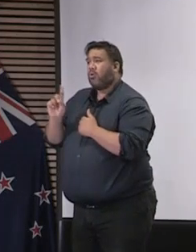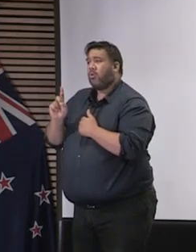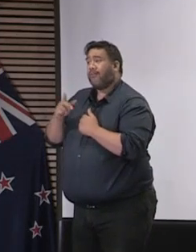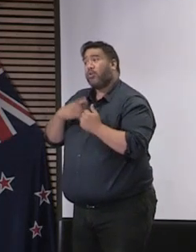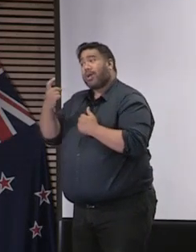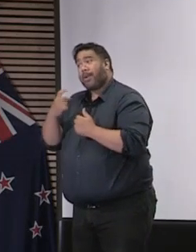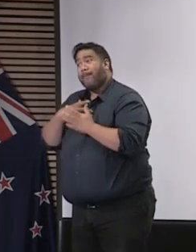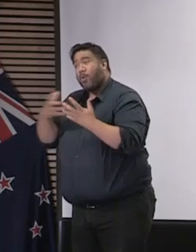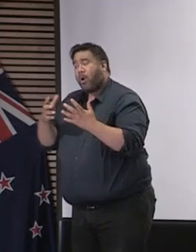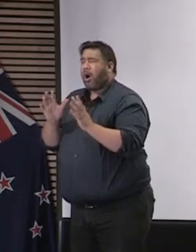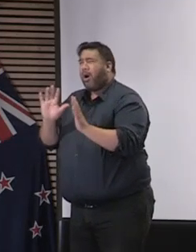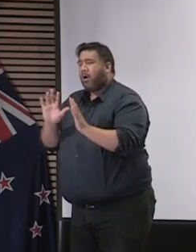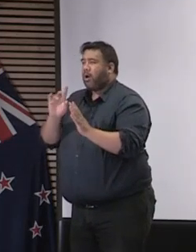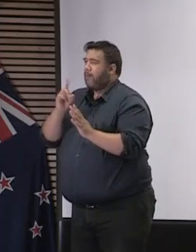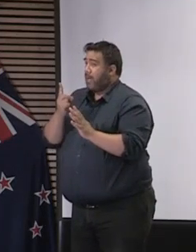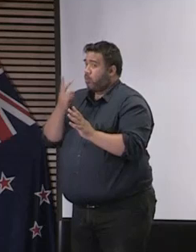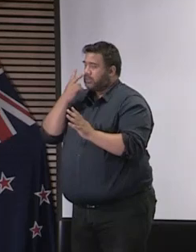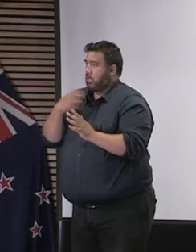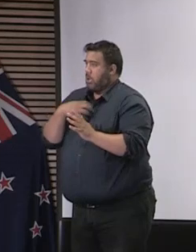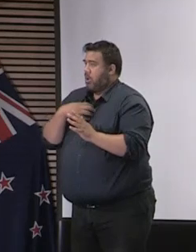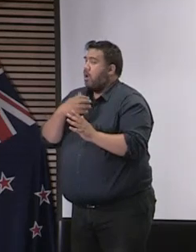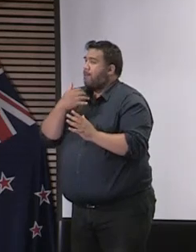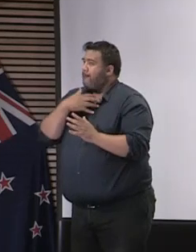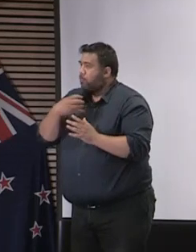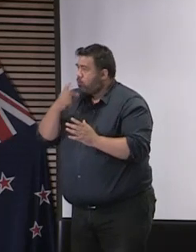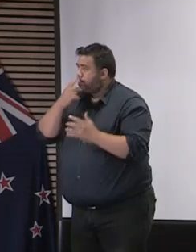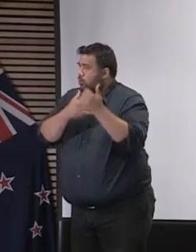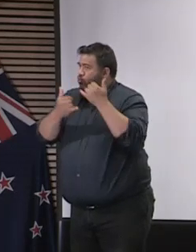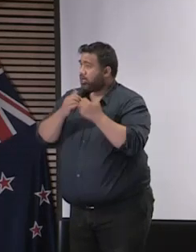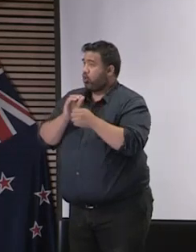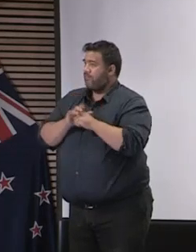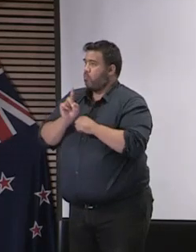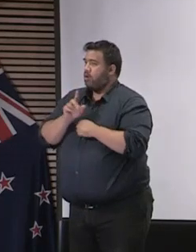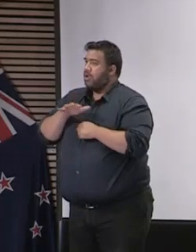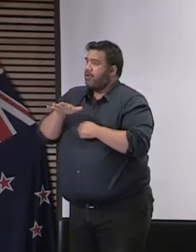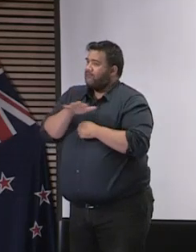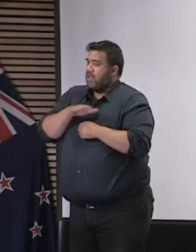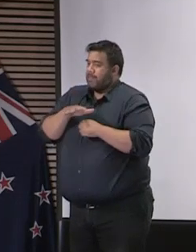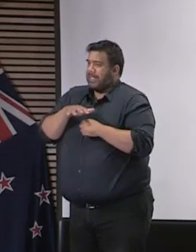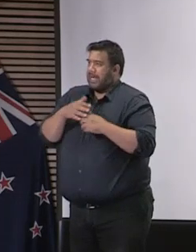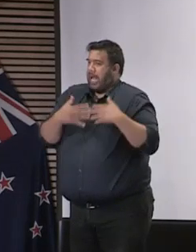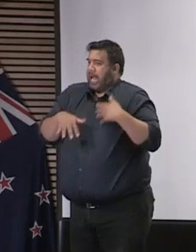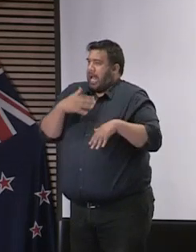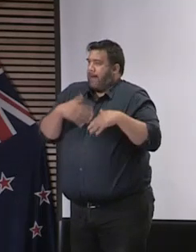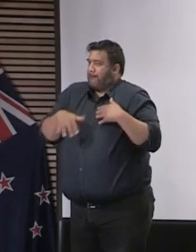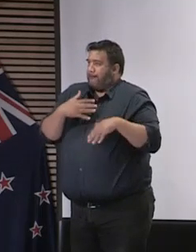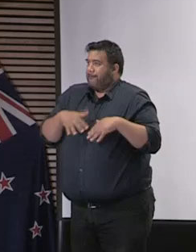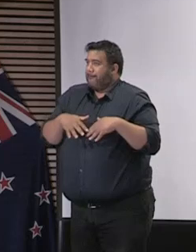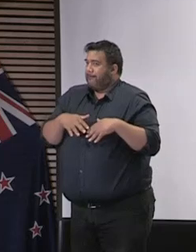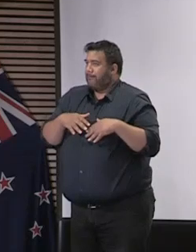coming period. We have been